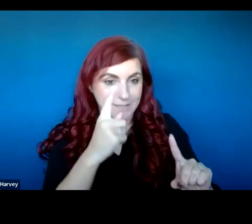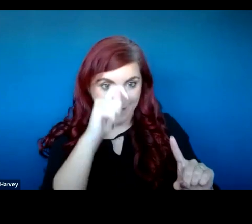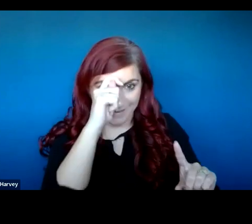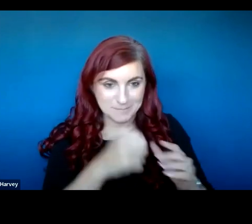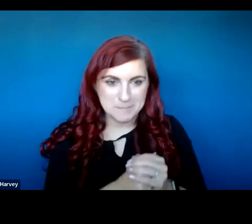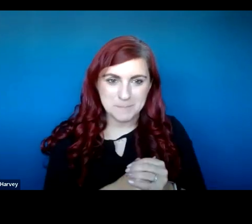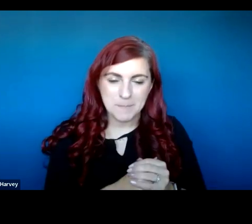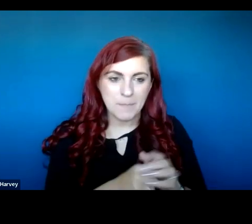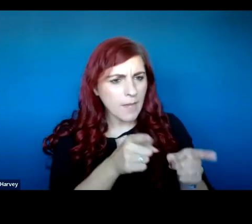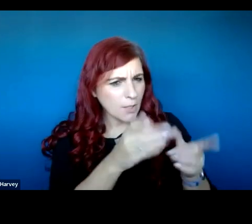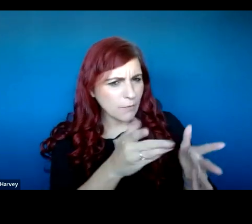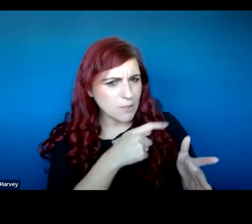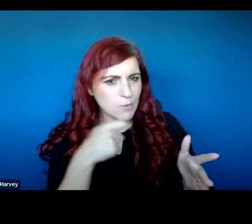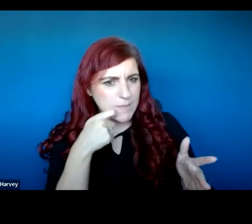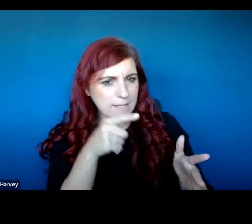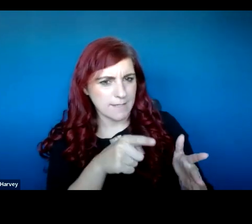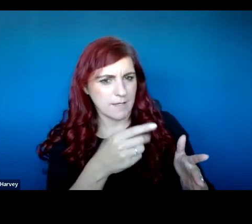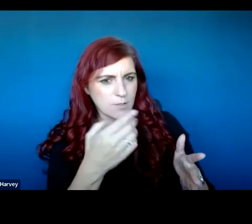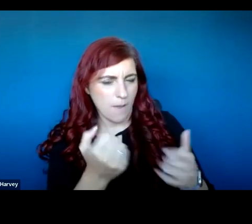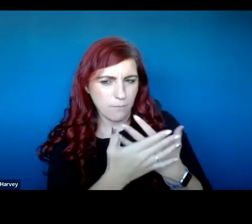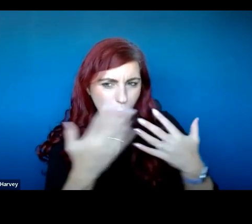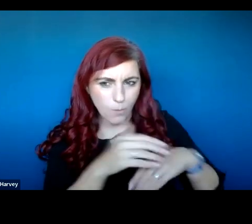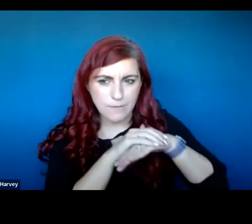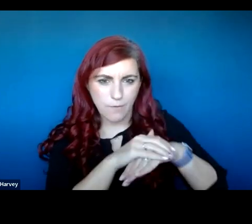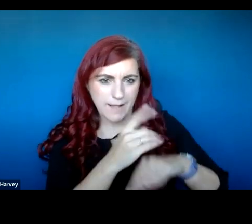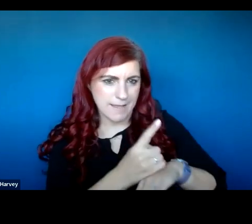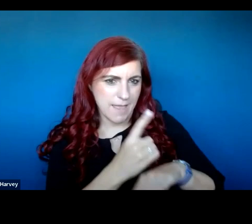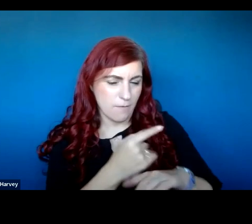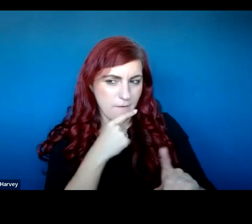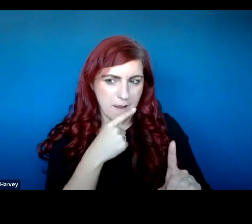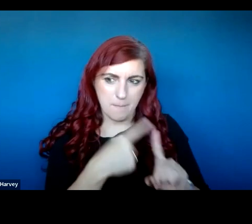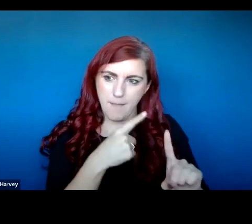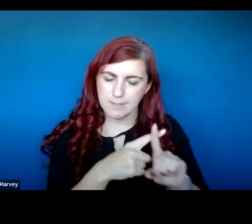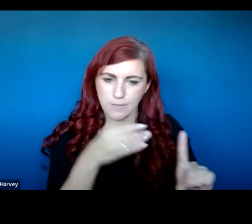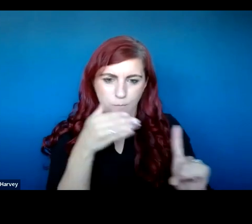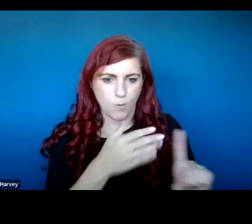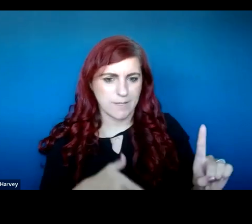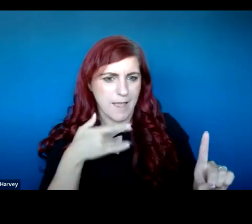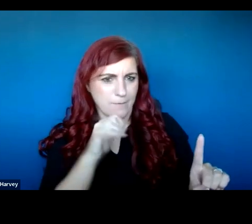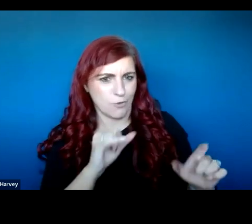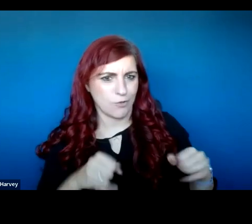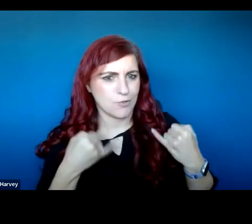You also sound like you've got loads of friends Orla and really positive approach to life and you're enjoying your life.